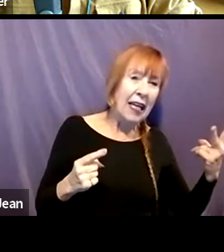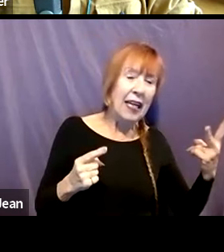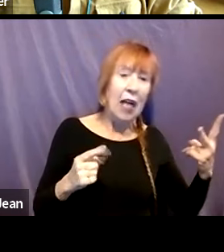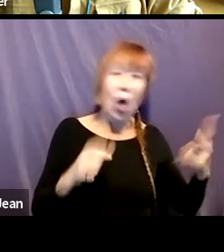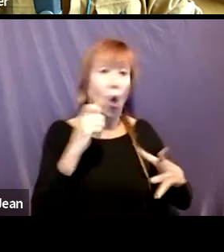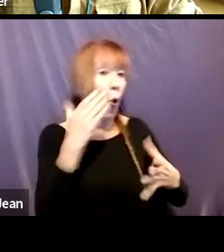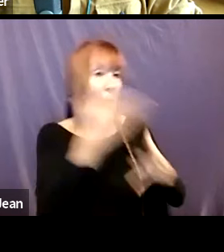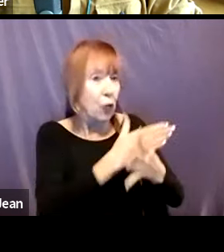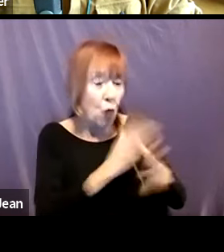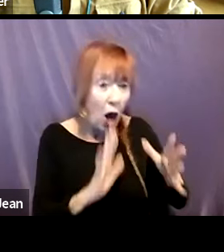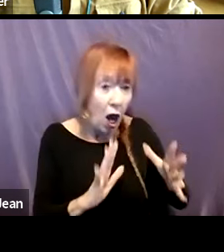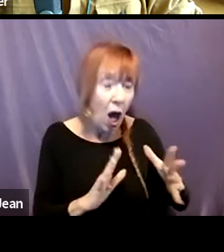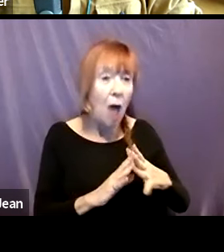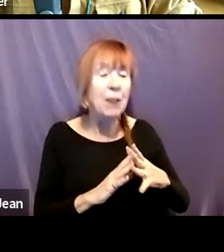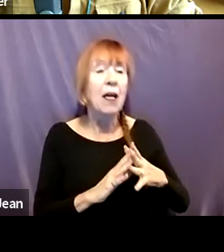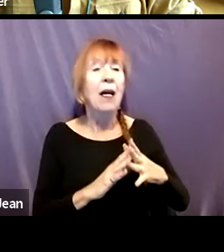But after a while, you know,